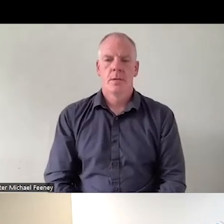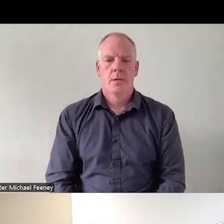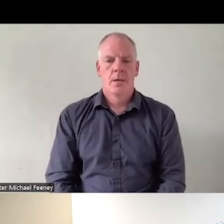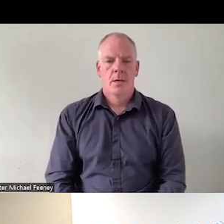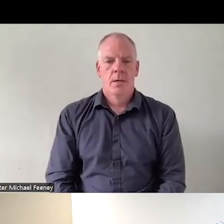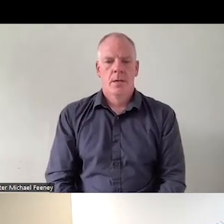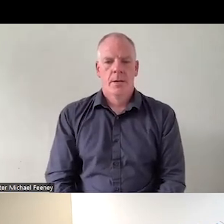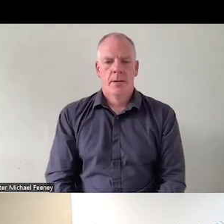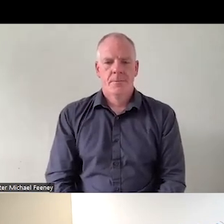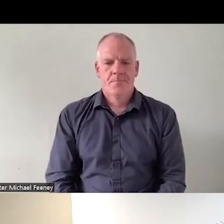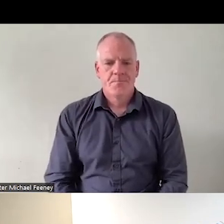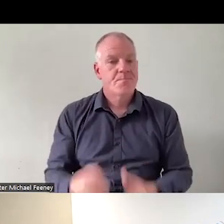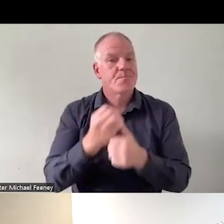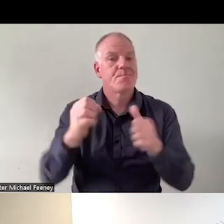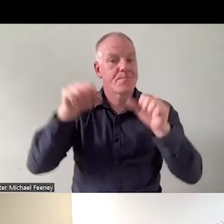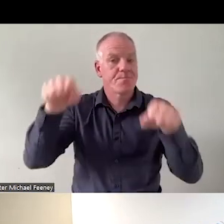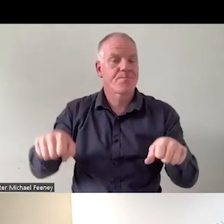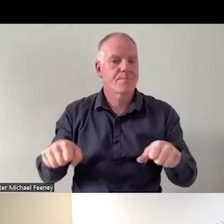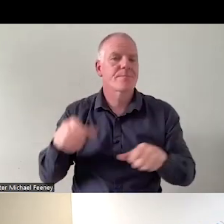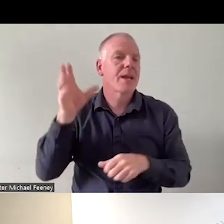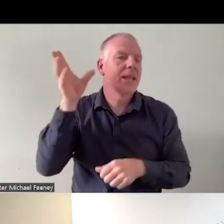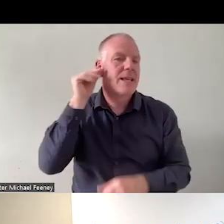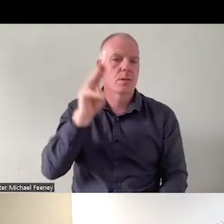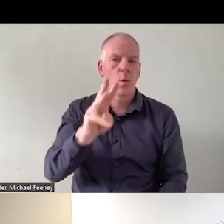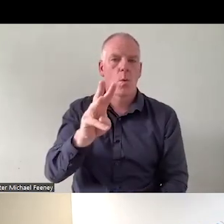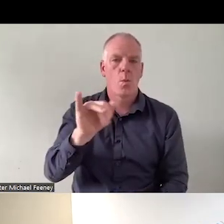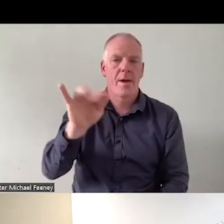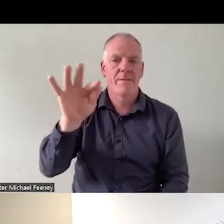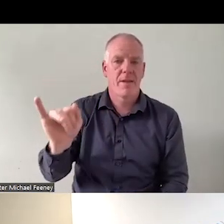The other system is ListenWIFI. So, ListenWIFI here.